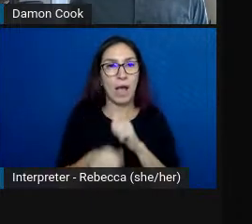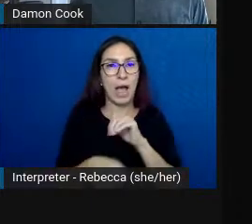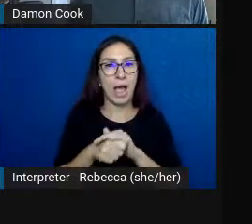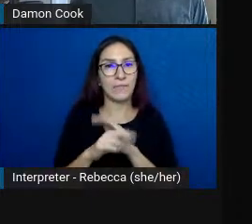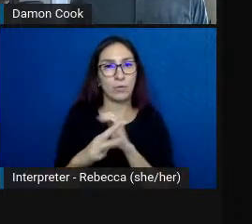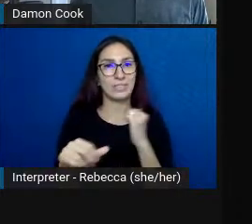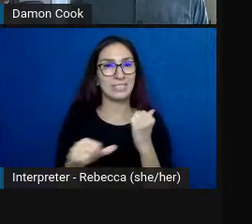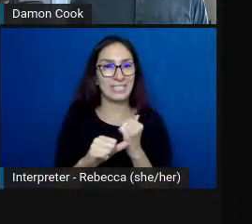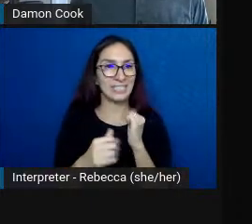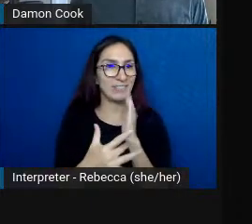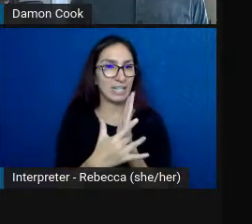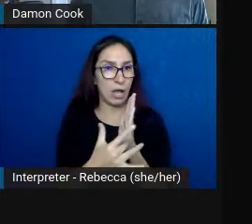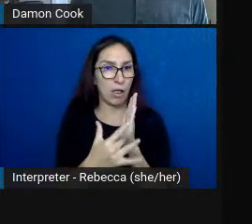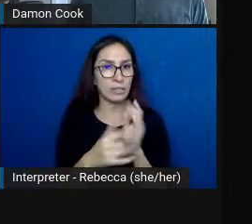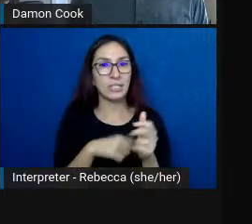We will add aria-modal="true"